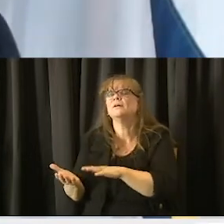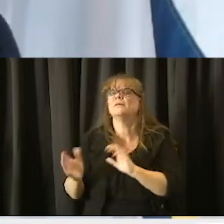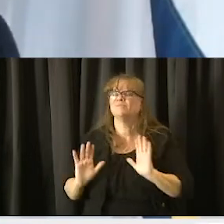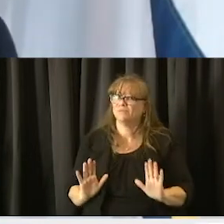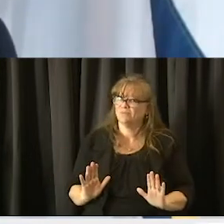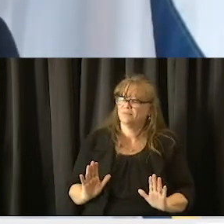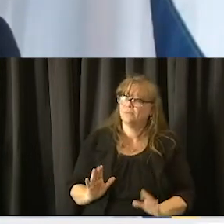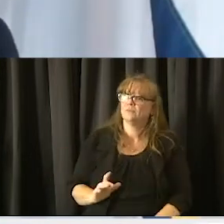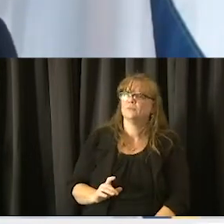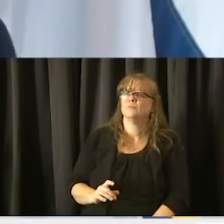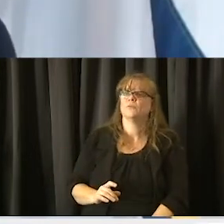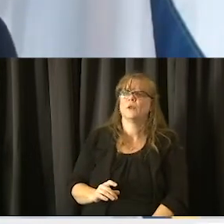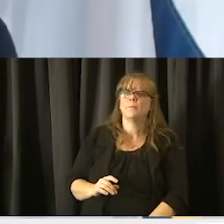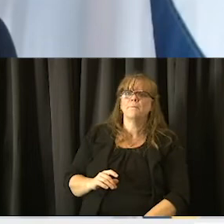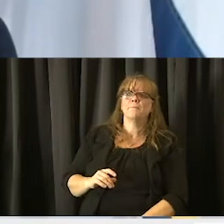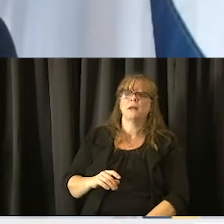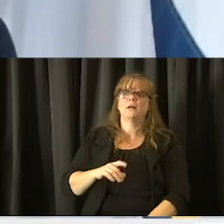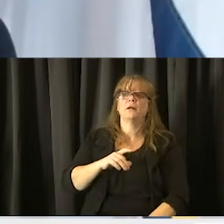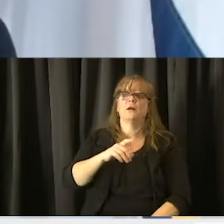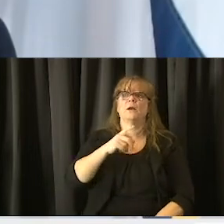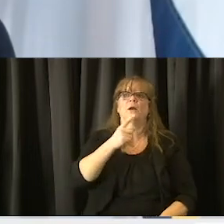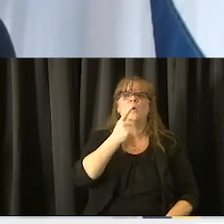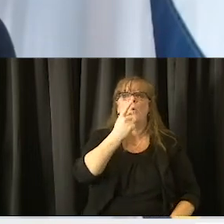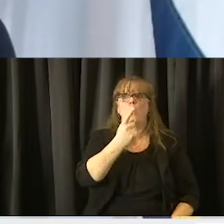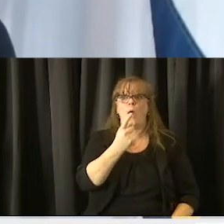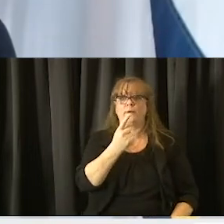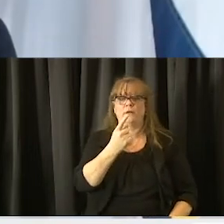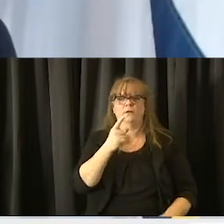you're still left with of course people that can die from coronavirus of all ages